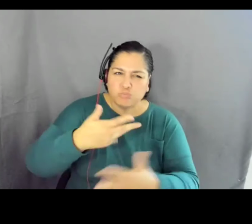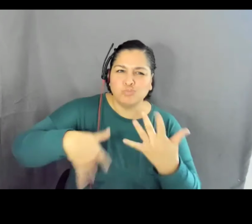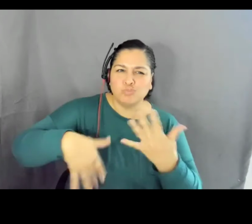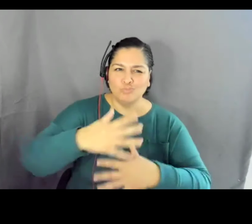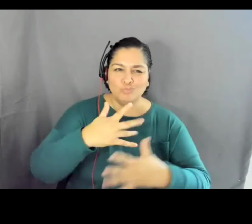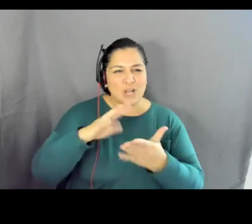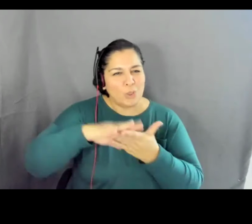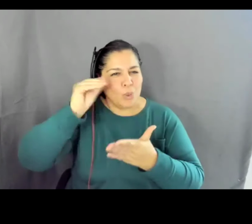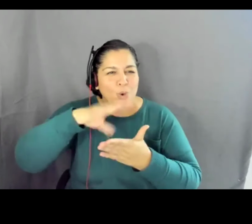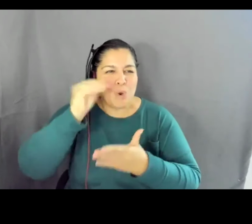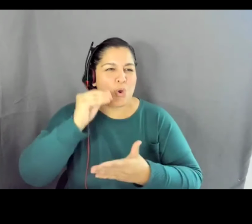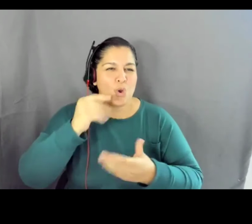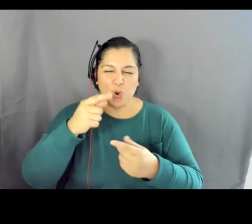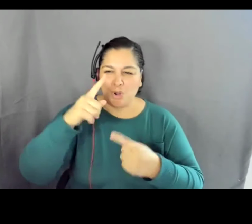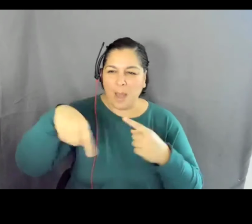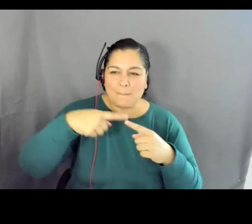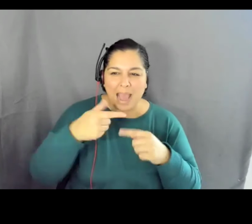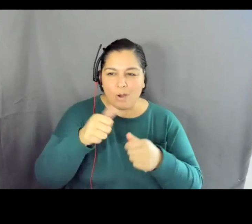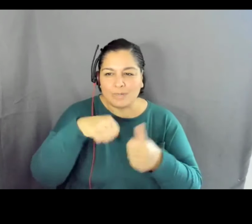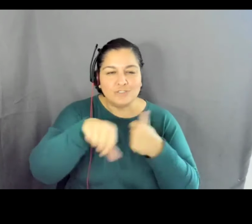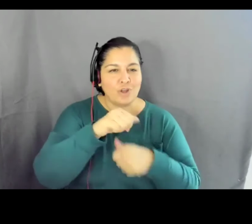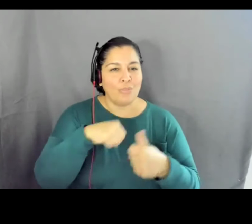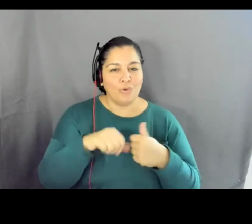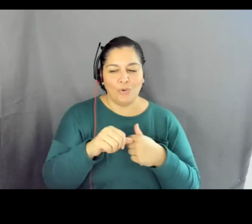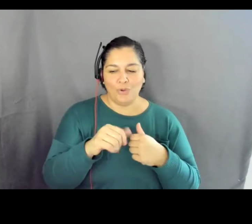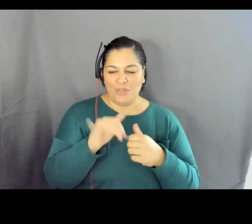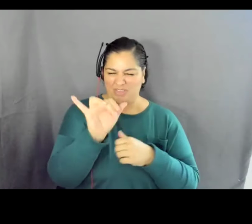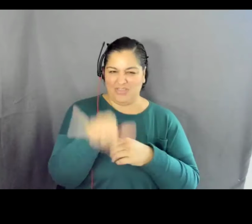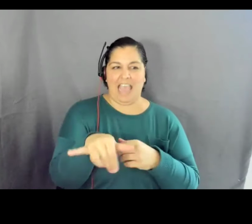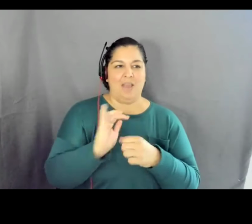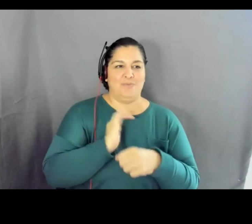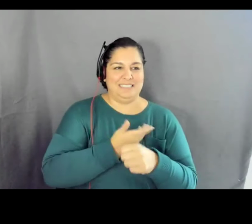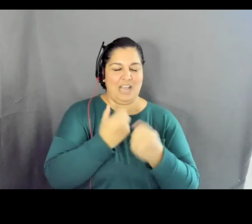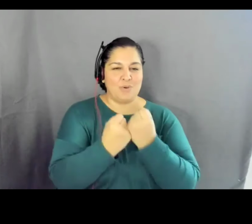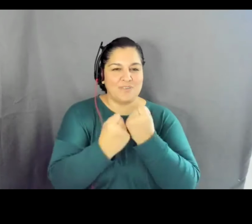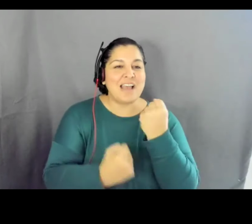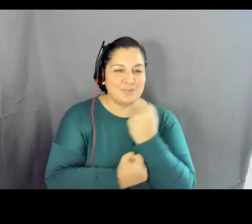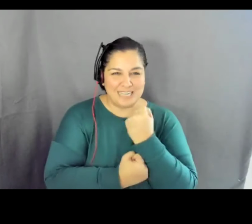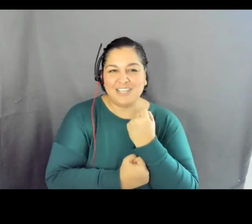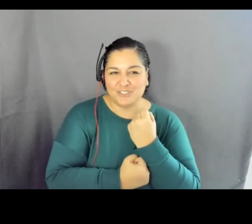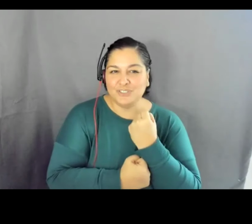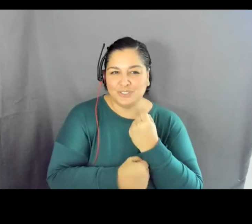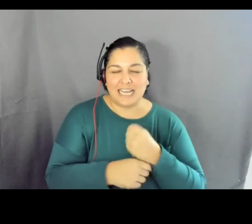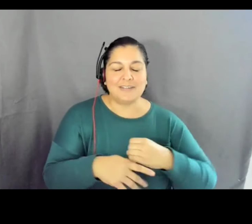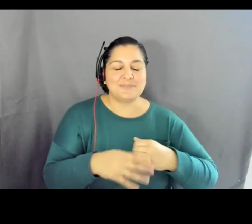That was such a foundational, part of that process.